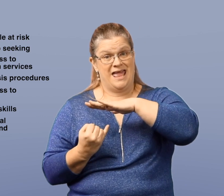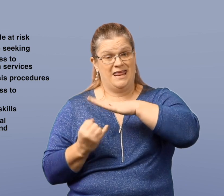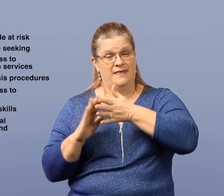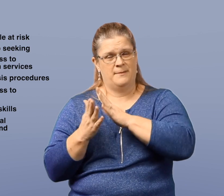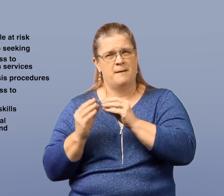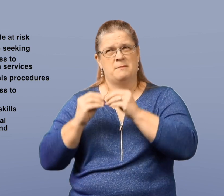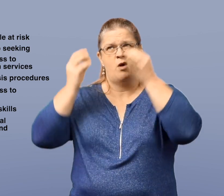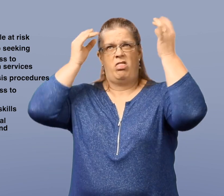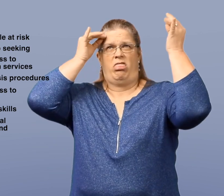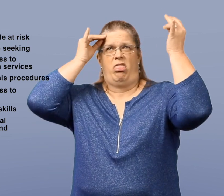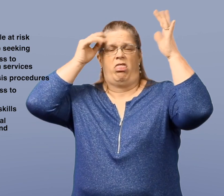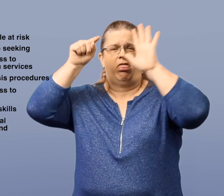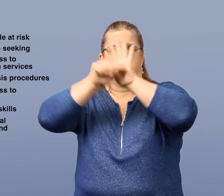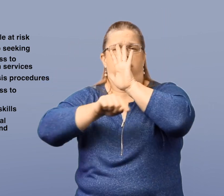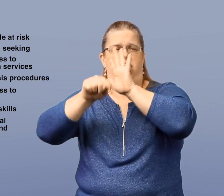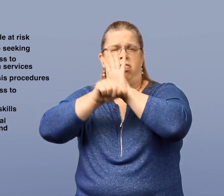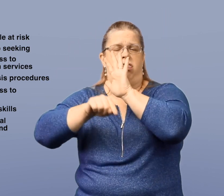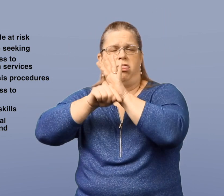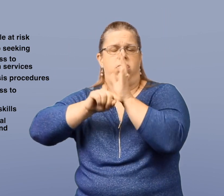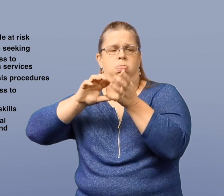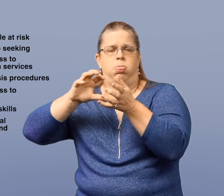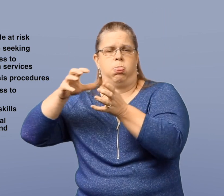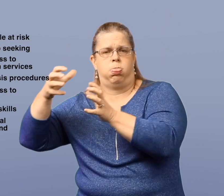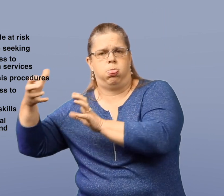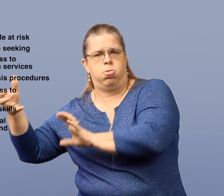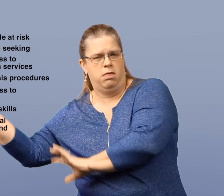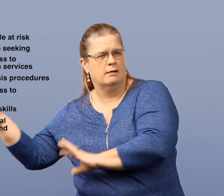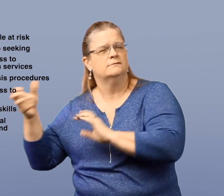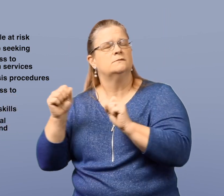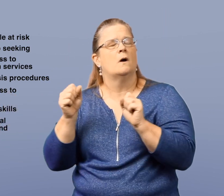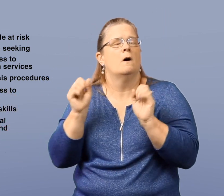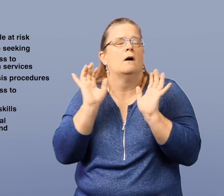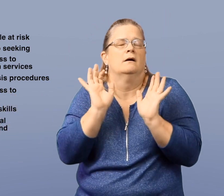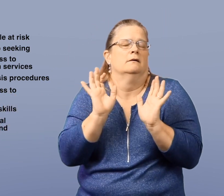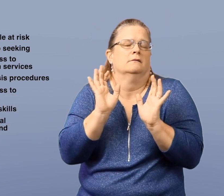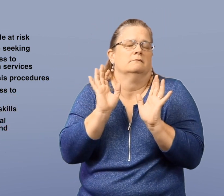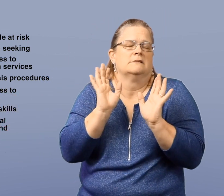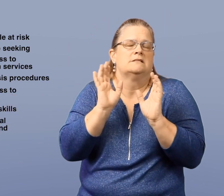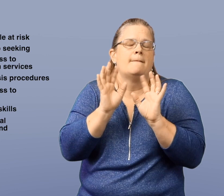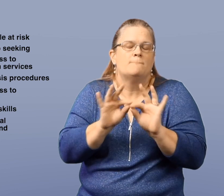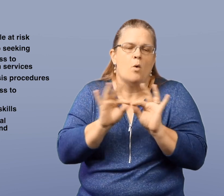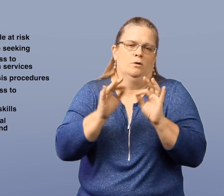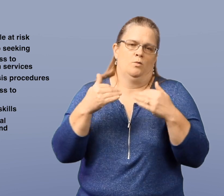Isolation can lead to negative thought patterns that can spiral into a dangerous situation.